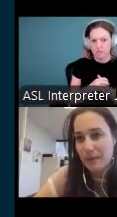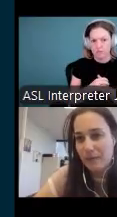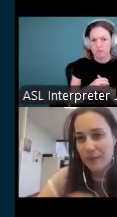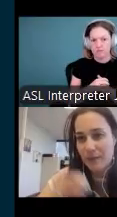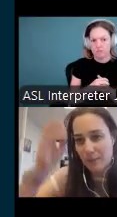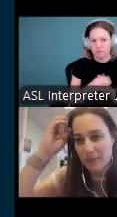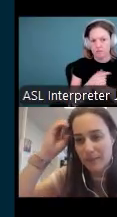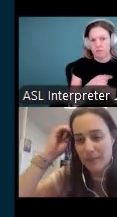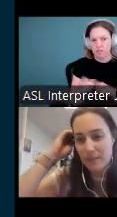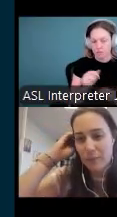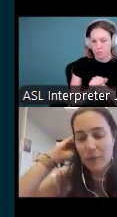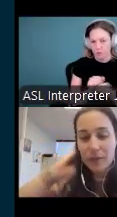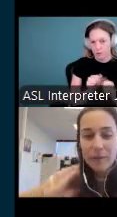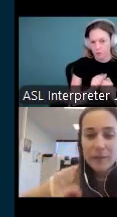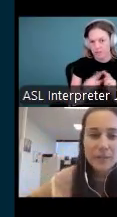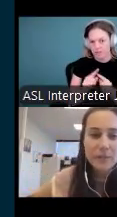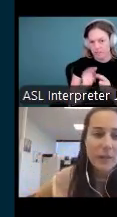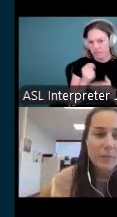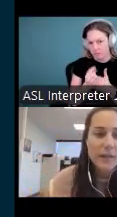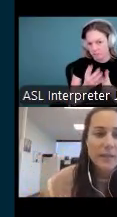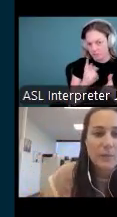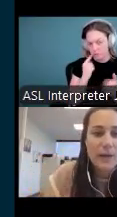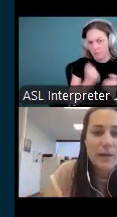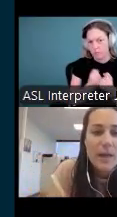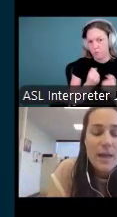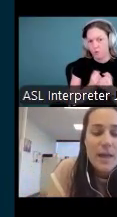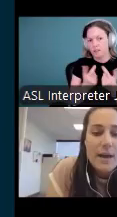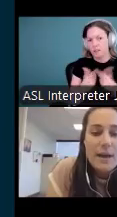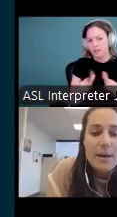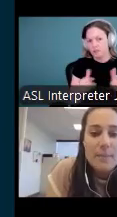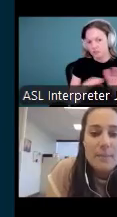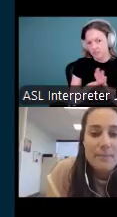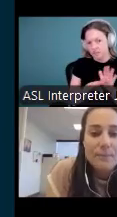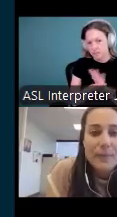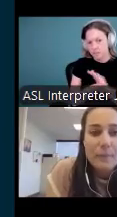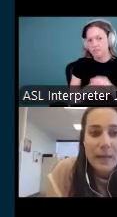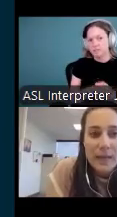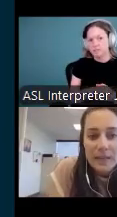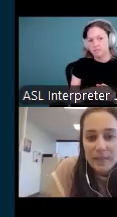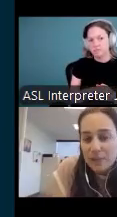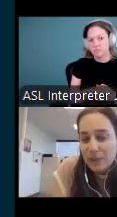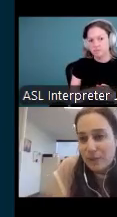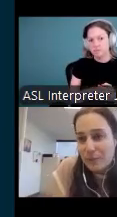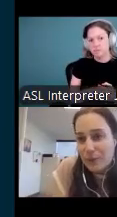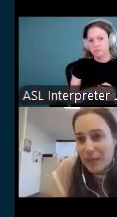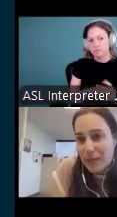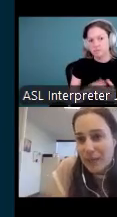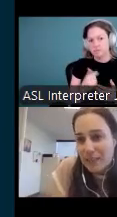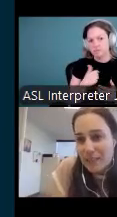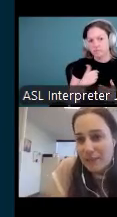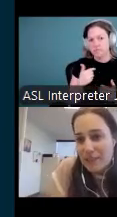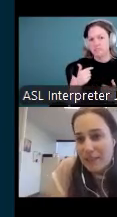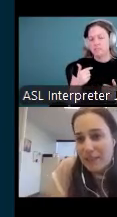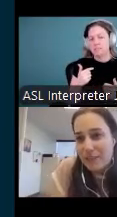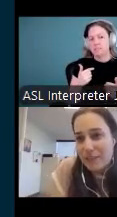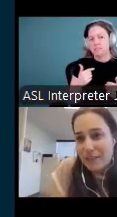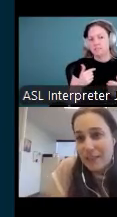different therapists to support language development as well, but I eventually was brought in as the OT to address the